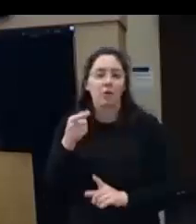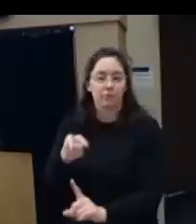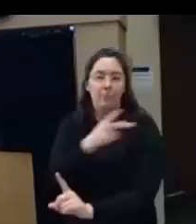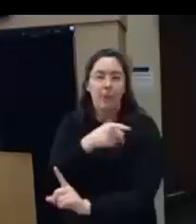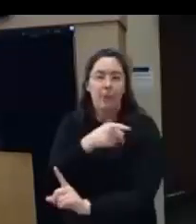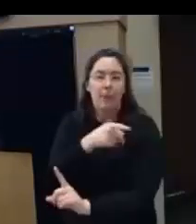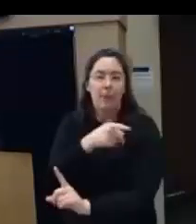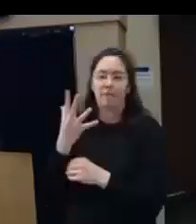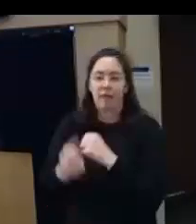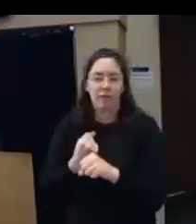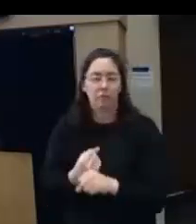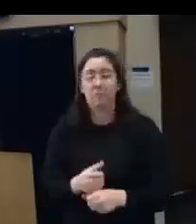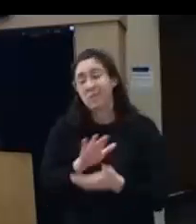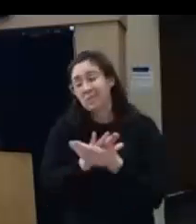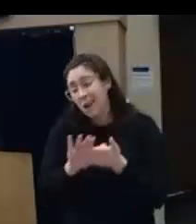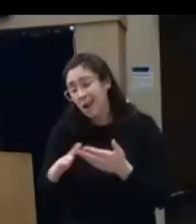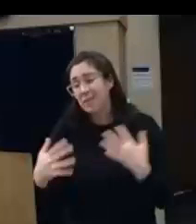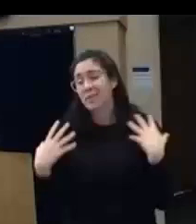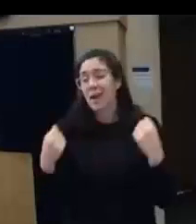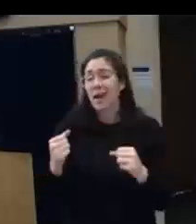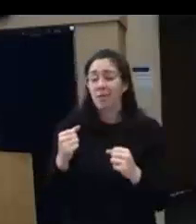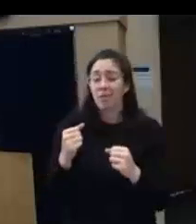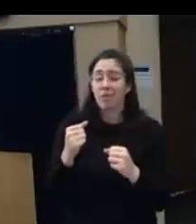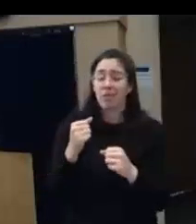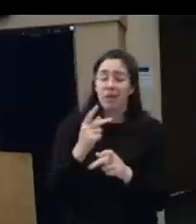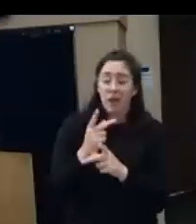which I think is something nice as Healthcare professionals that we're always I think that